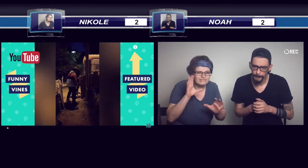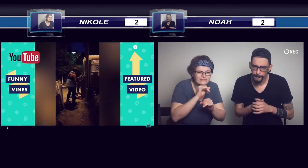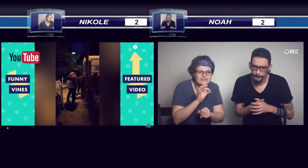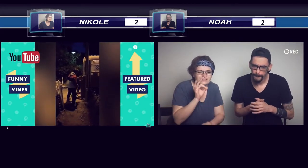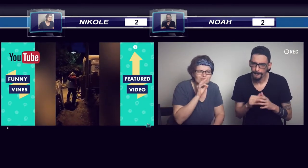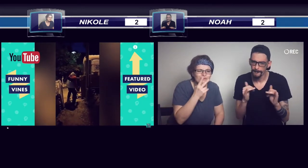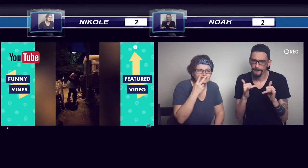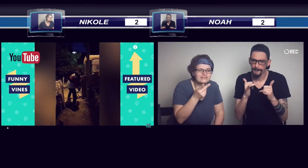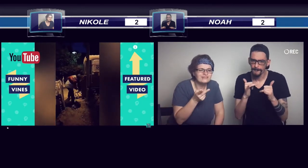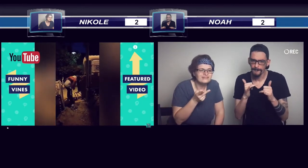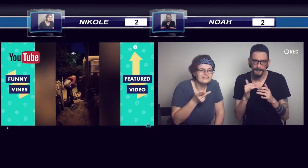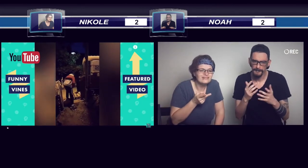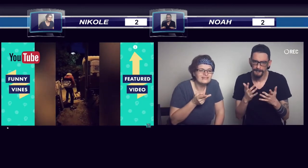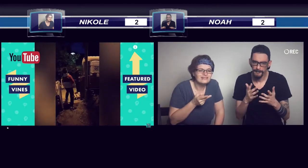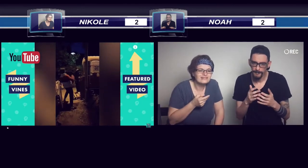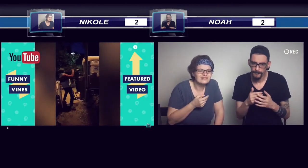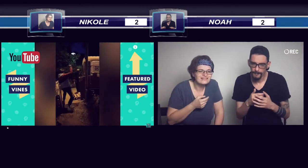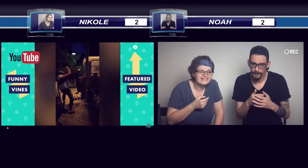I can't see anything, it's very dark here.